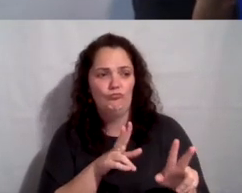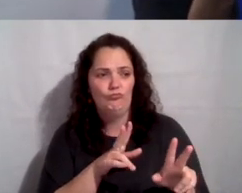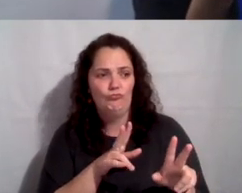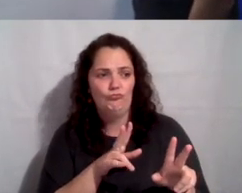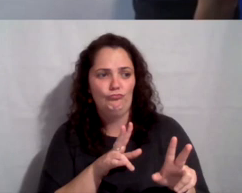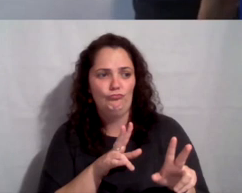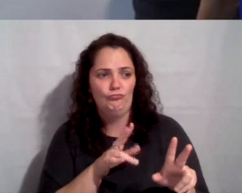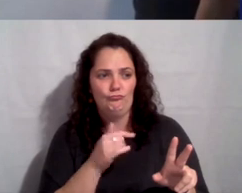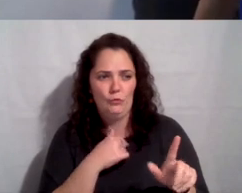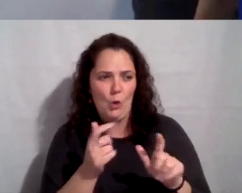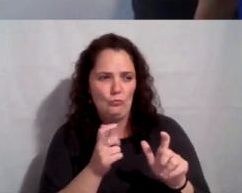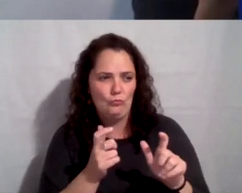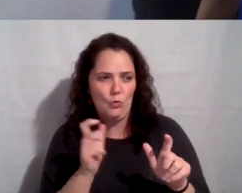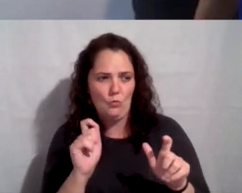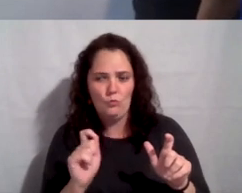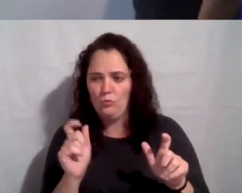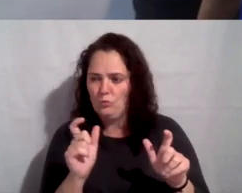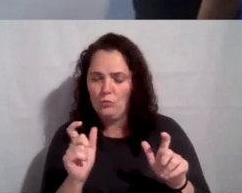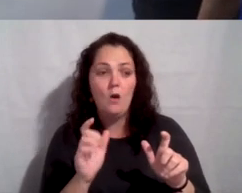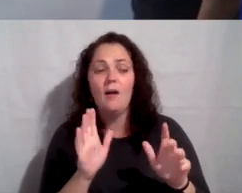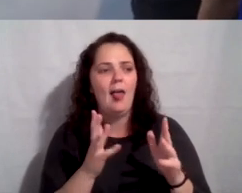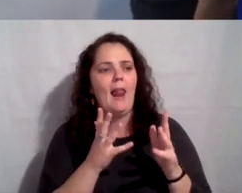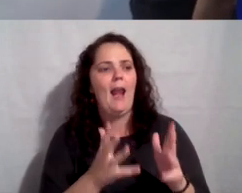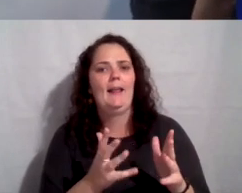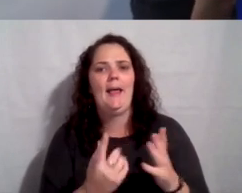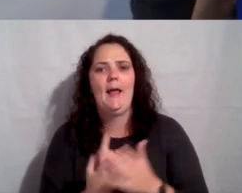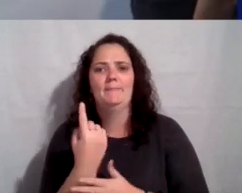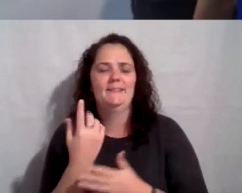trying to control or rationalize the drawing, it's letting the drawing happen